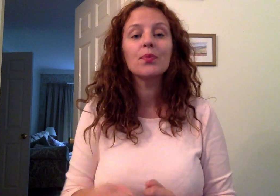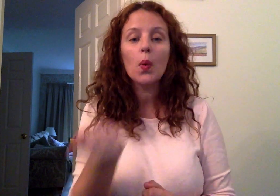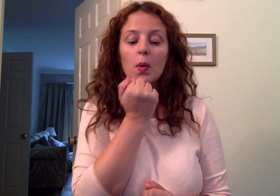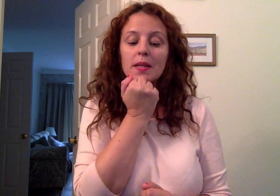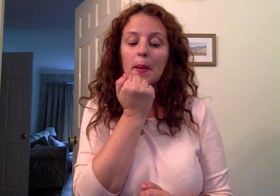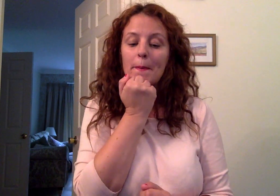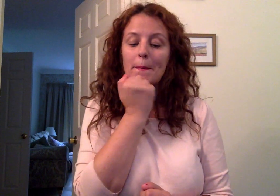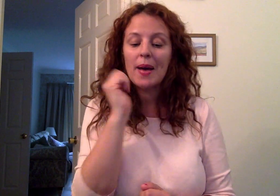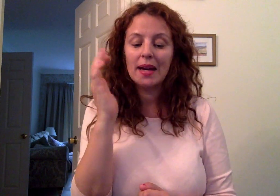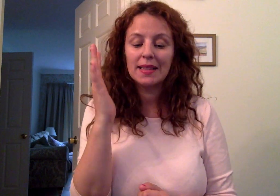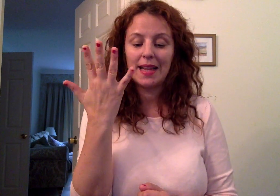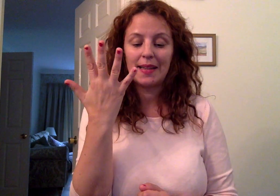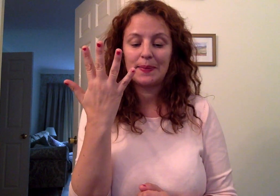Number 10